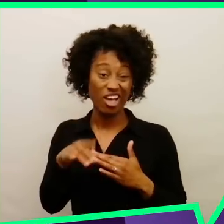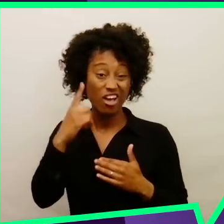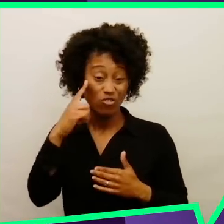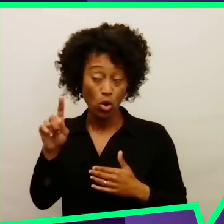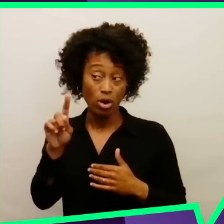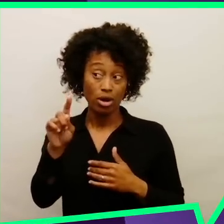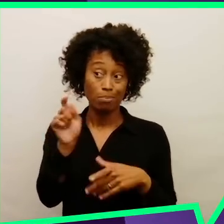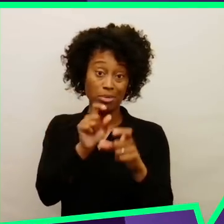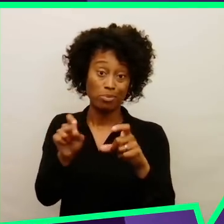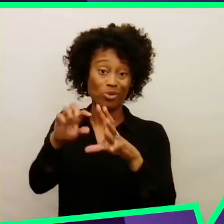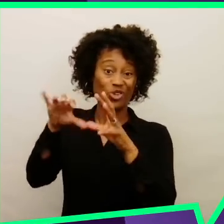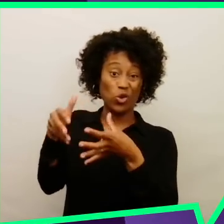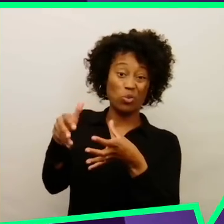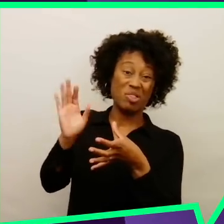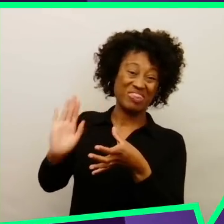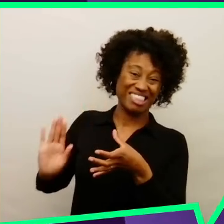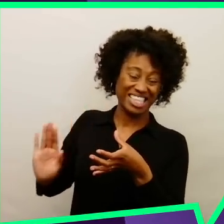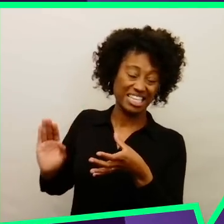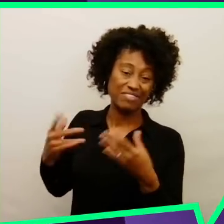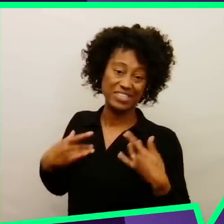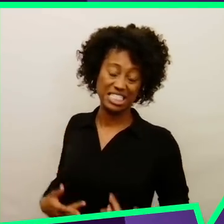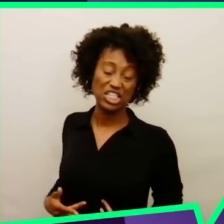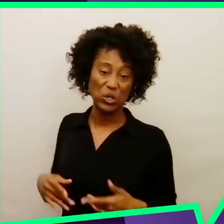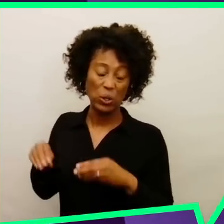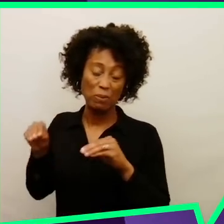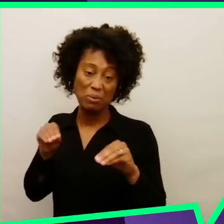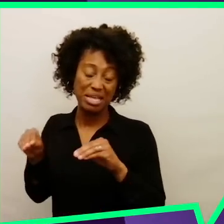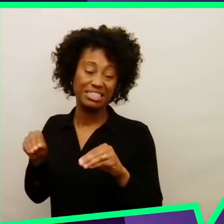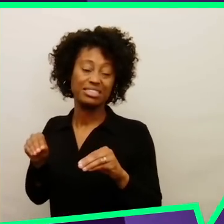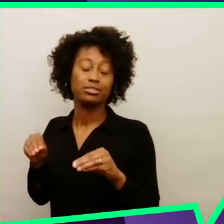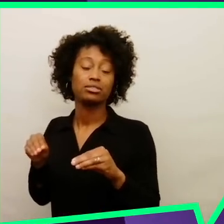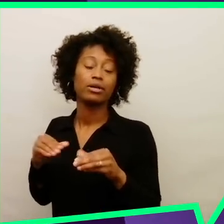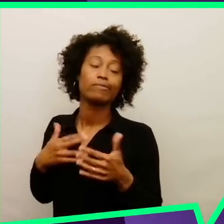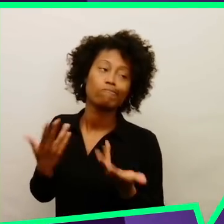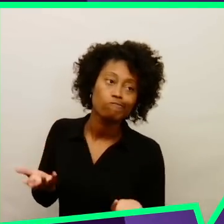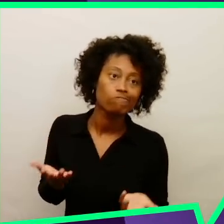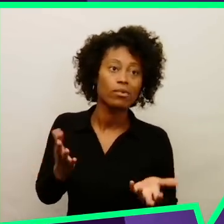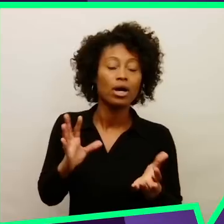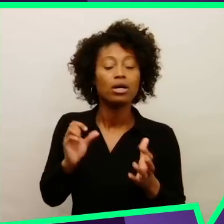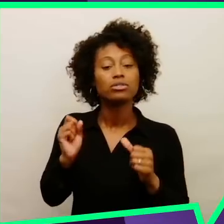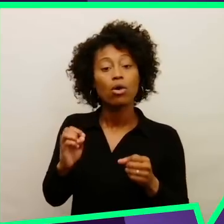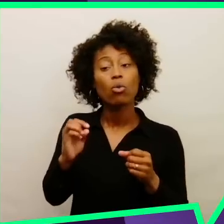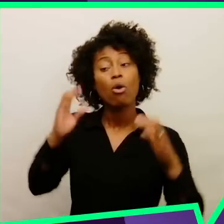I know right now, with just the nature of VR, it is not always the most accessible